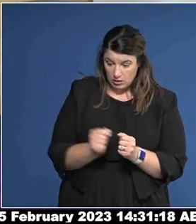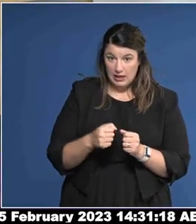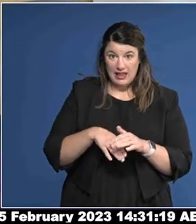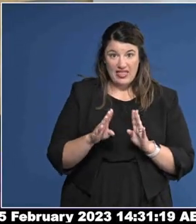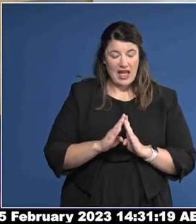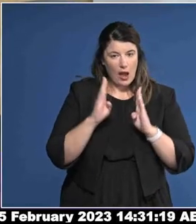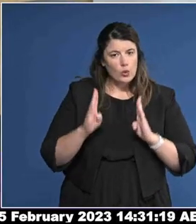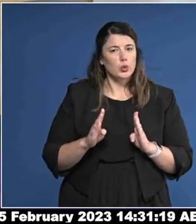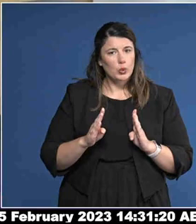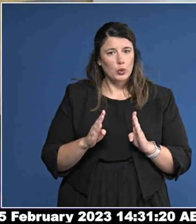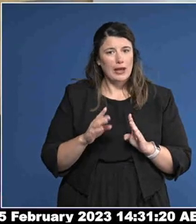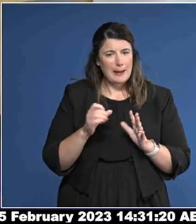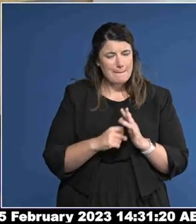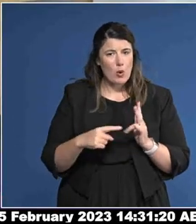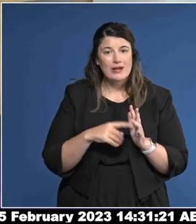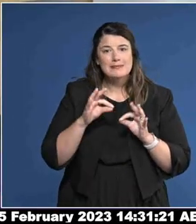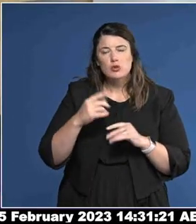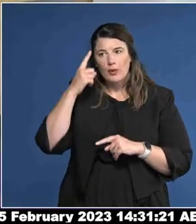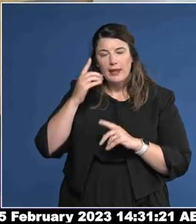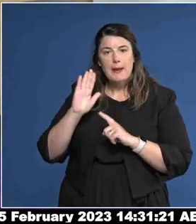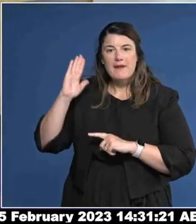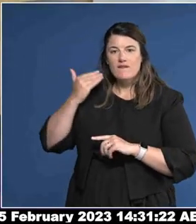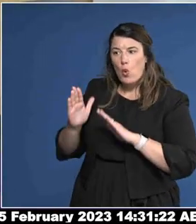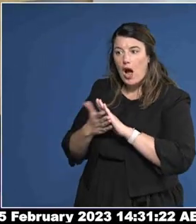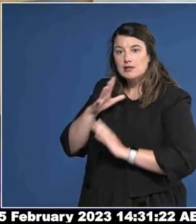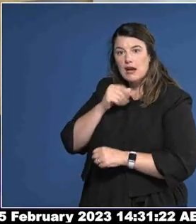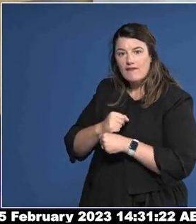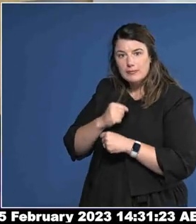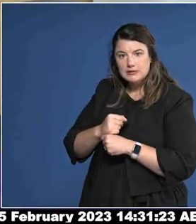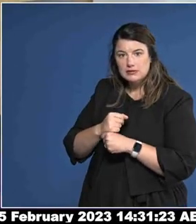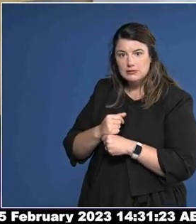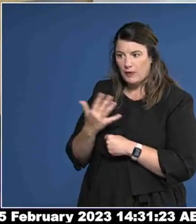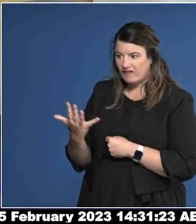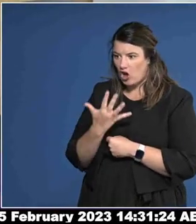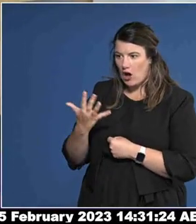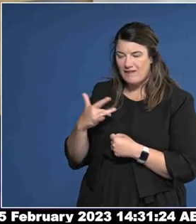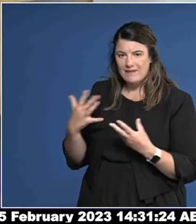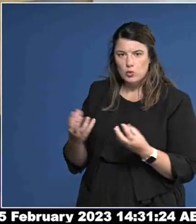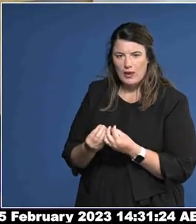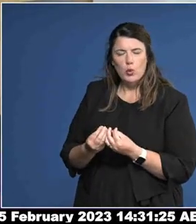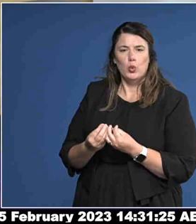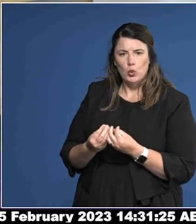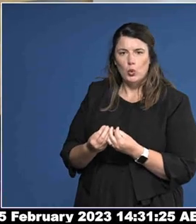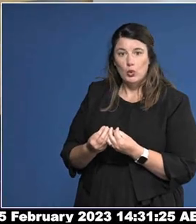about legacy stock and five individuals living together. When we think about the environments that I know I would choose to live in, or every